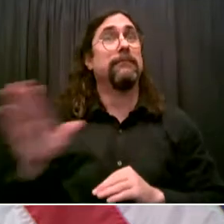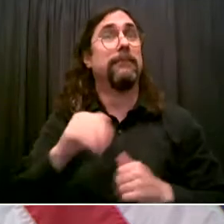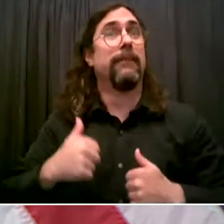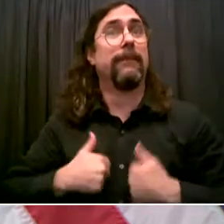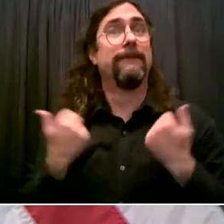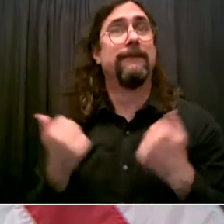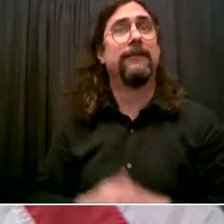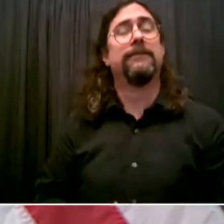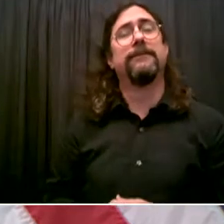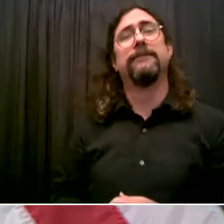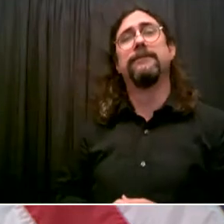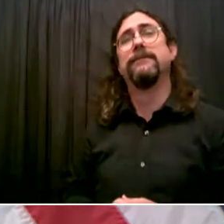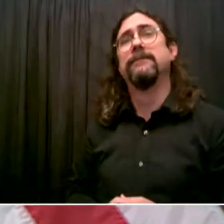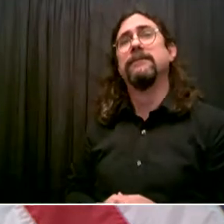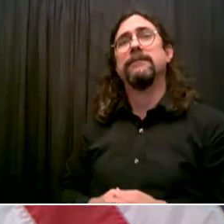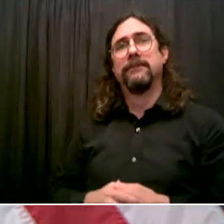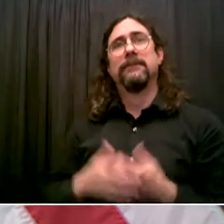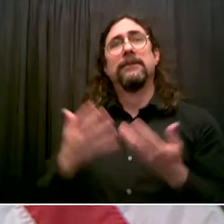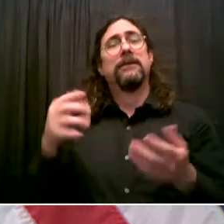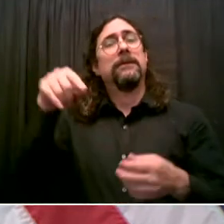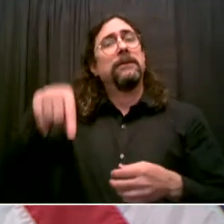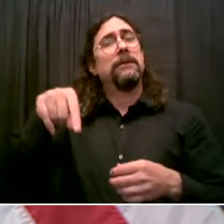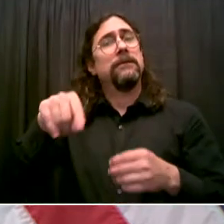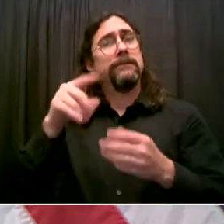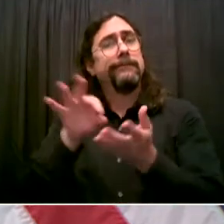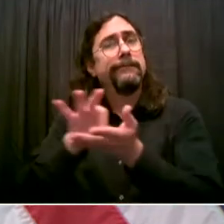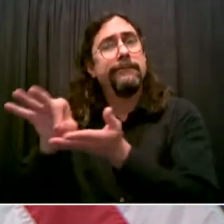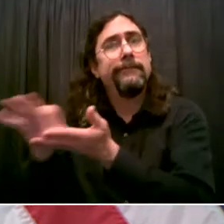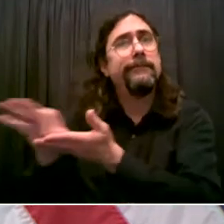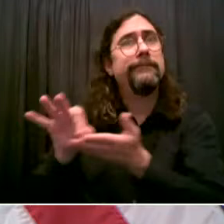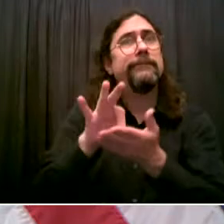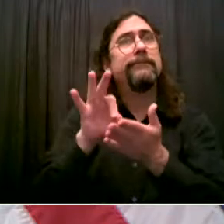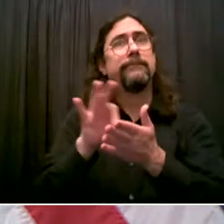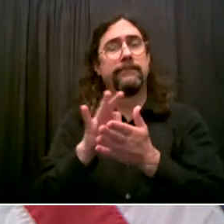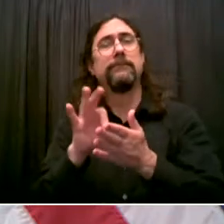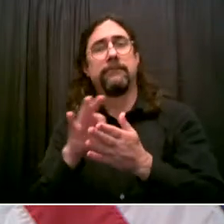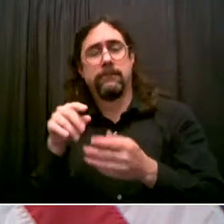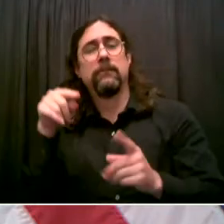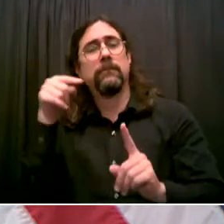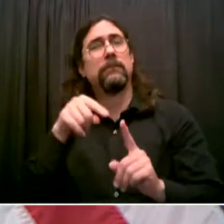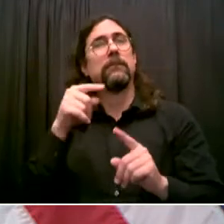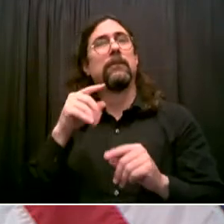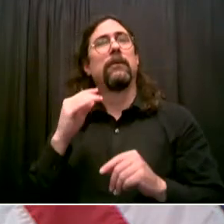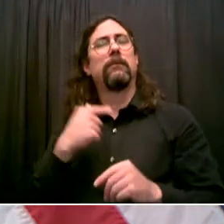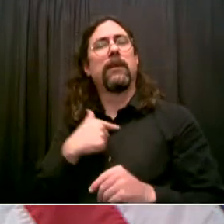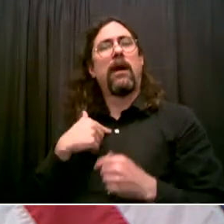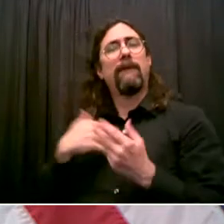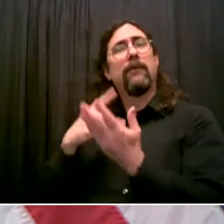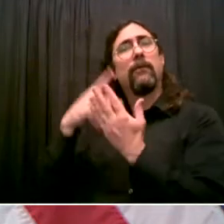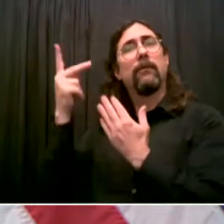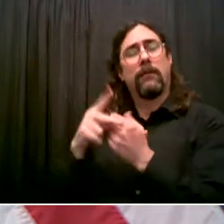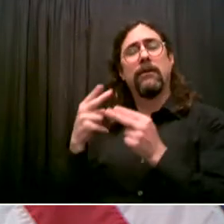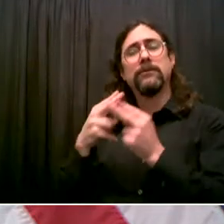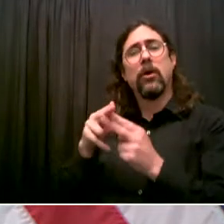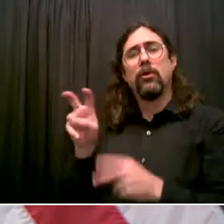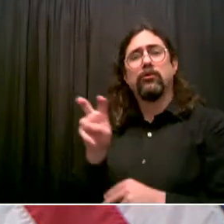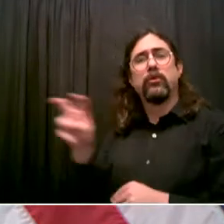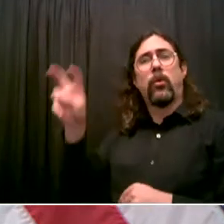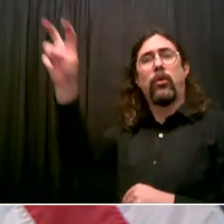WE WANTED TO BUILD ON THE